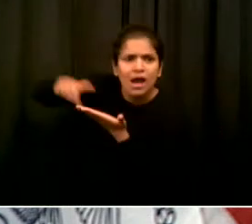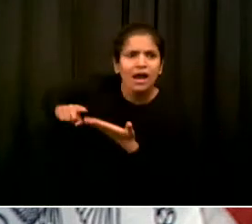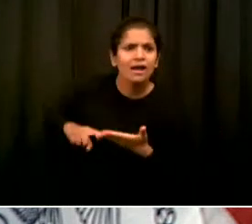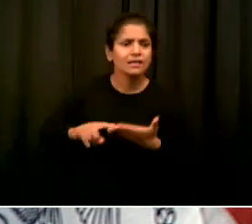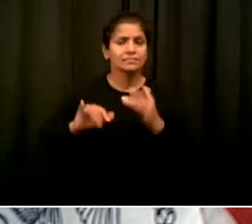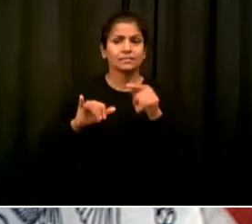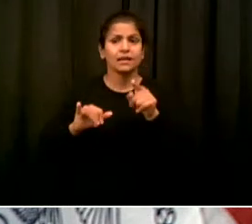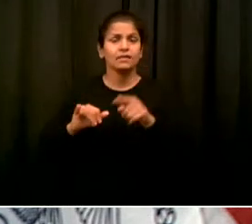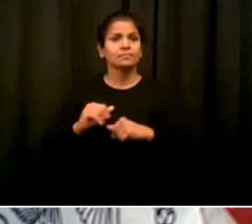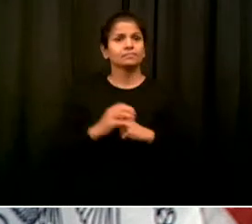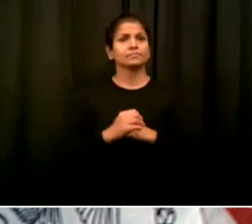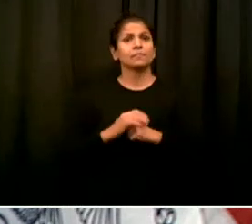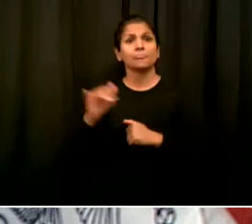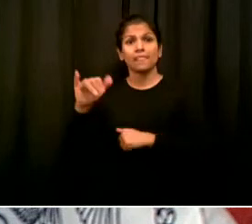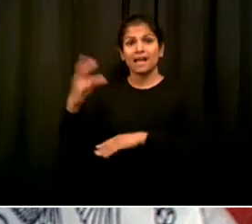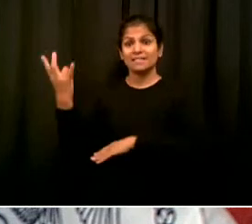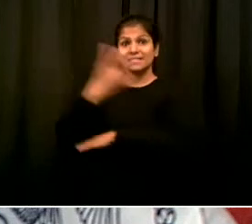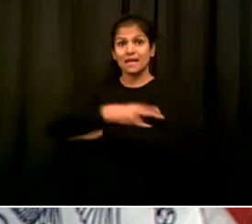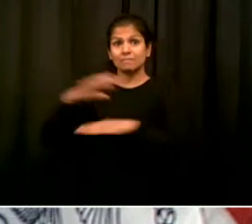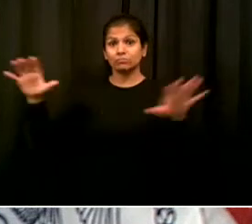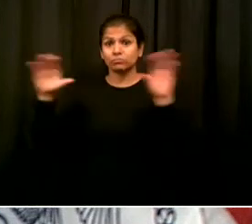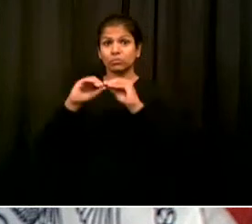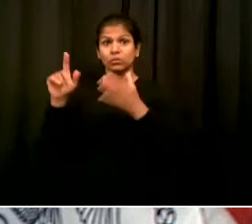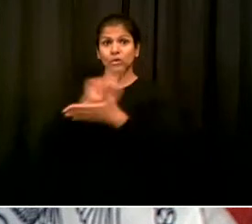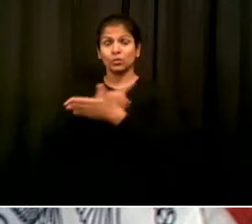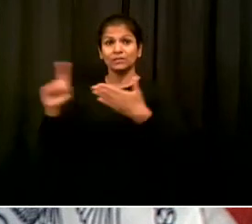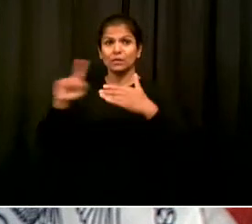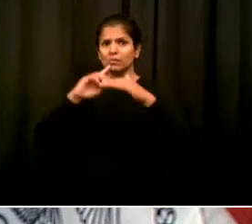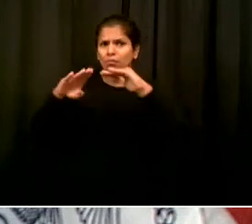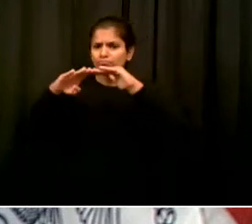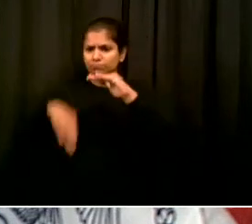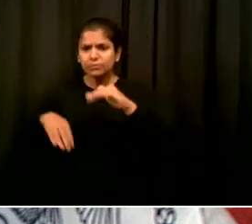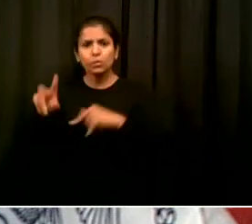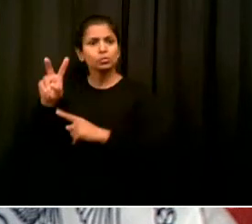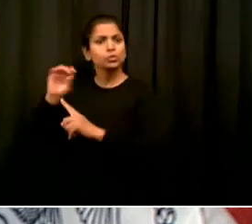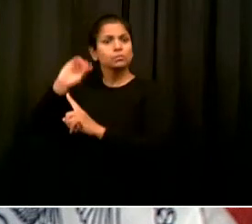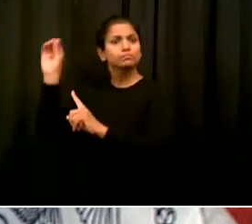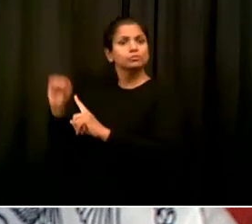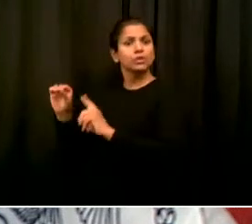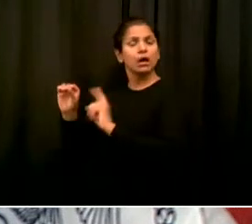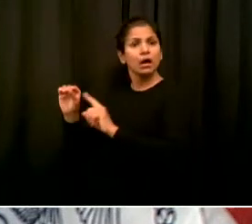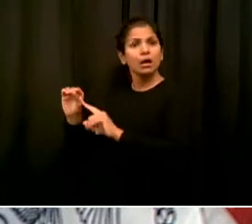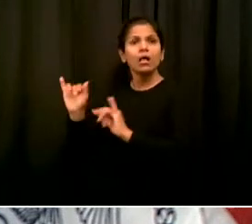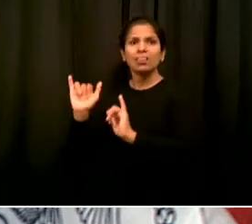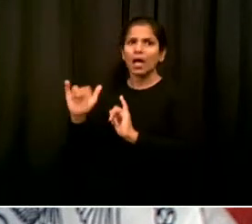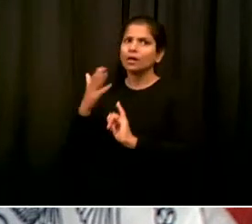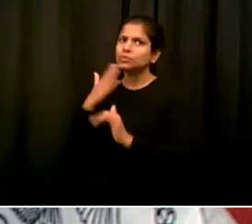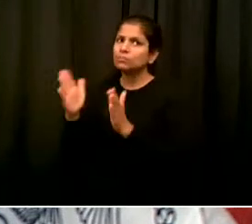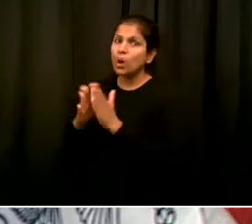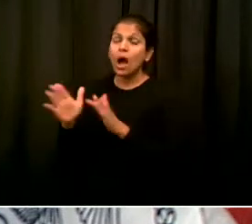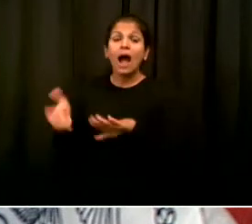NUMBMBS ERREALLY CAREFULLY. THAT SEVEN-DAY ROLLING AVERAGE IS THE TRUER NUMBER. SO FAR, THAT HAS STAYED PRETTY